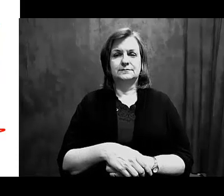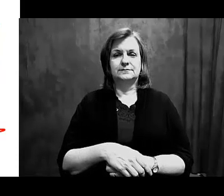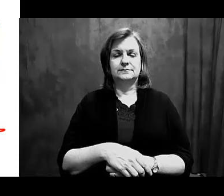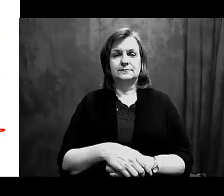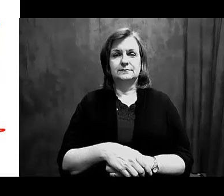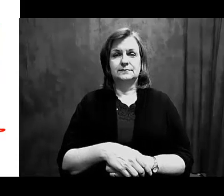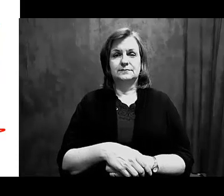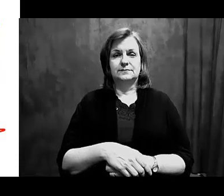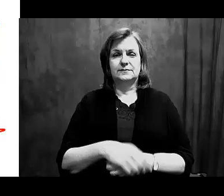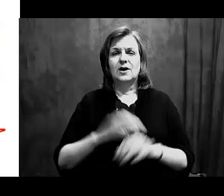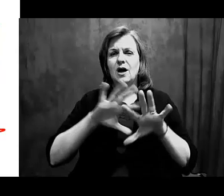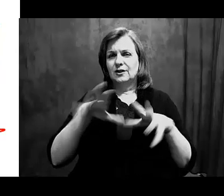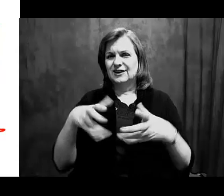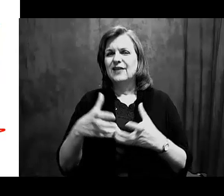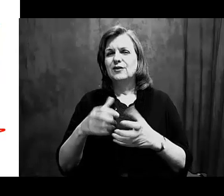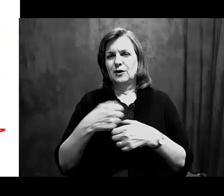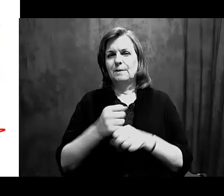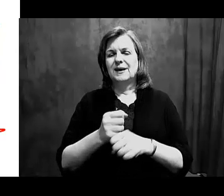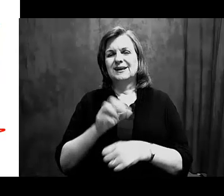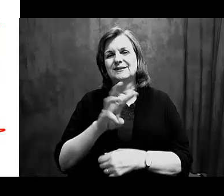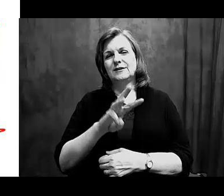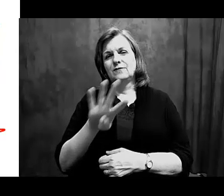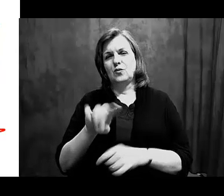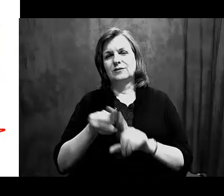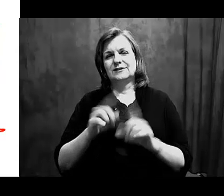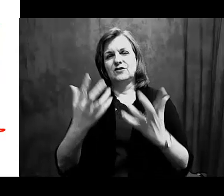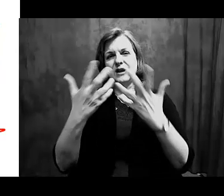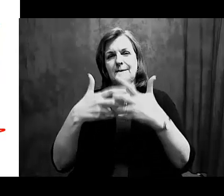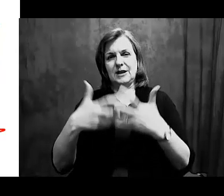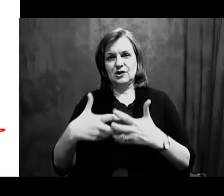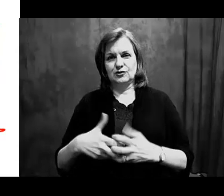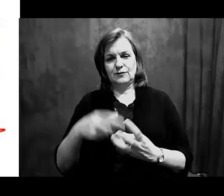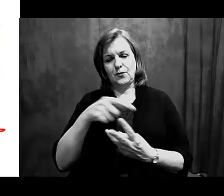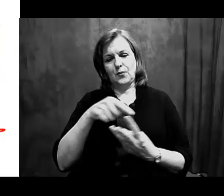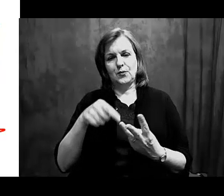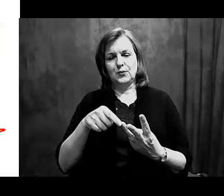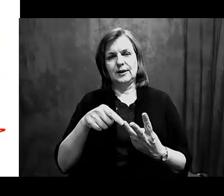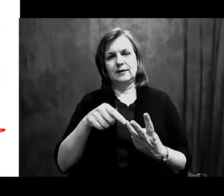you could do this and you actually get 64 different ones of you get them all done